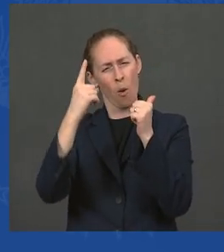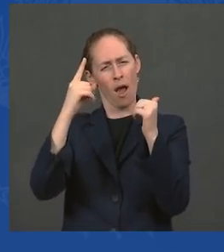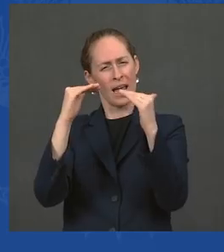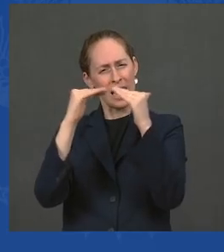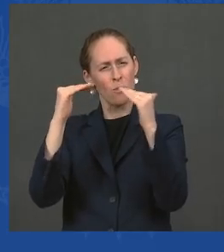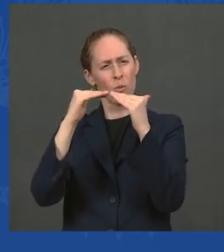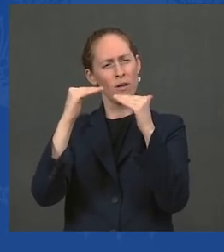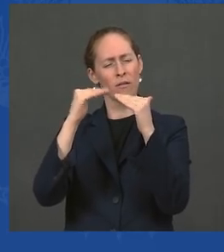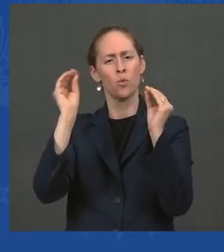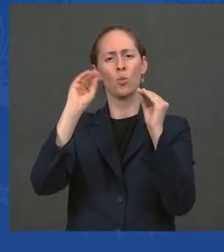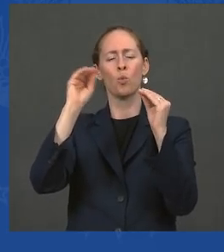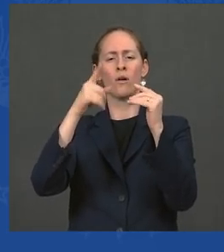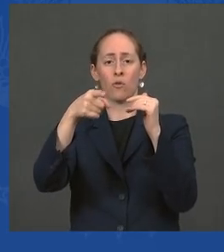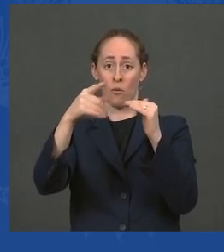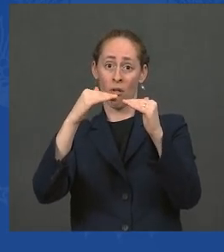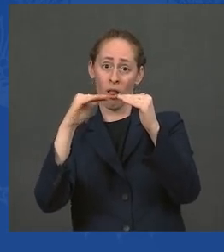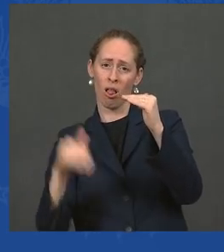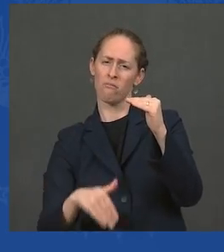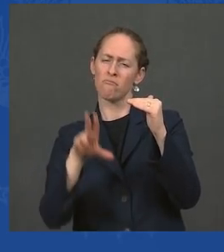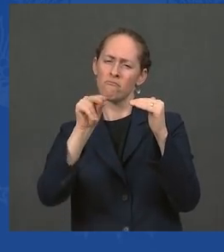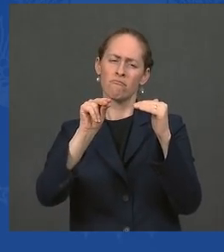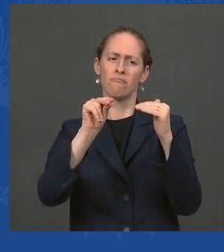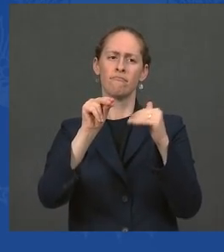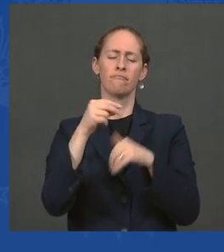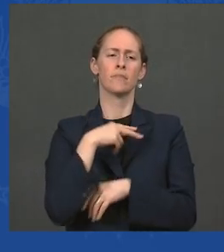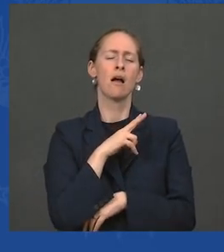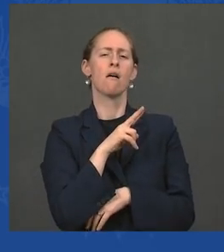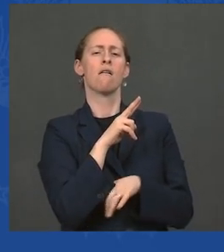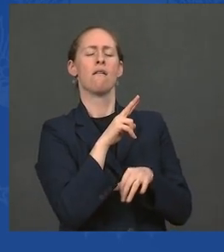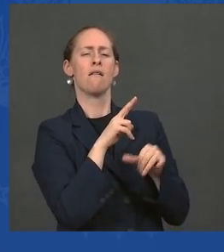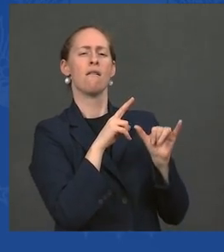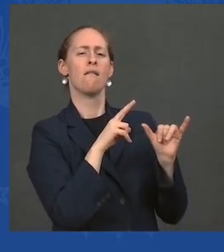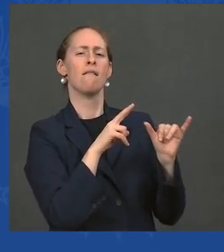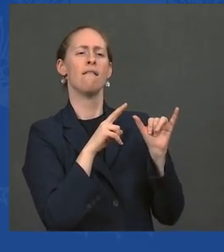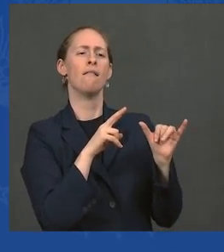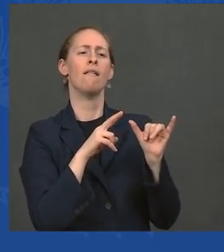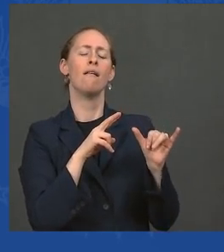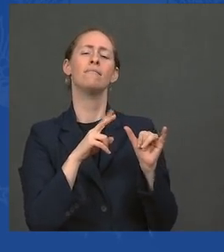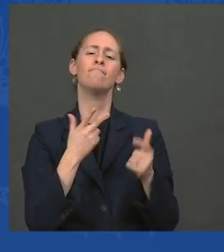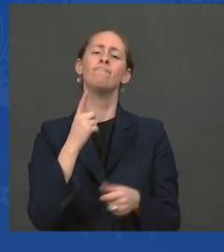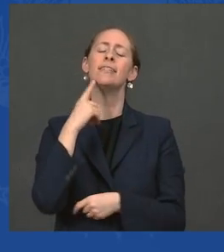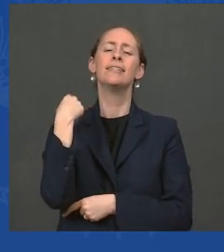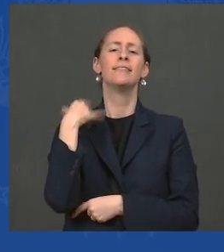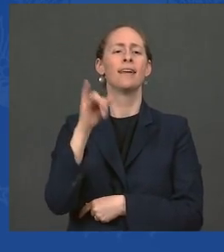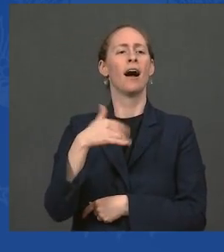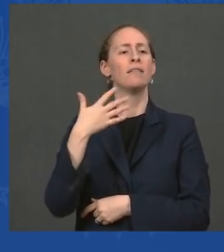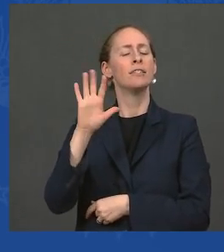The point I'm making is: The truth is, Scranton isn't -- isn't my home because of the memories it gave me;